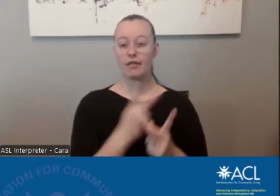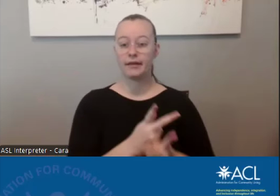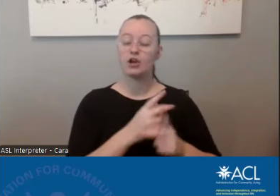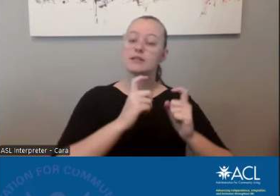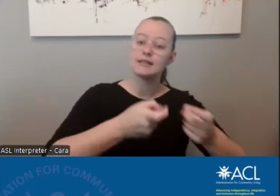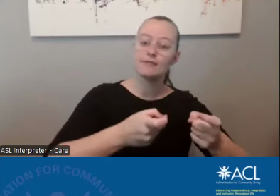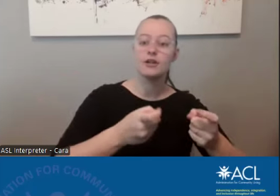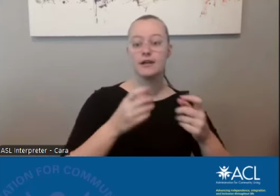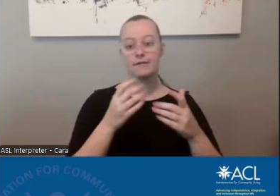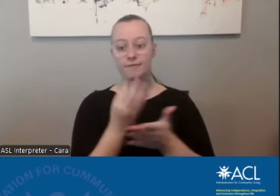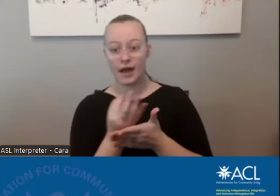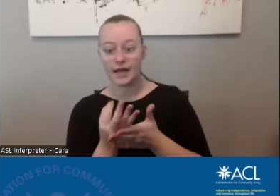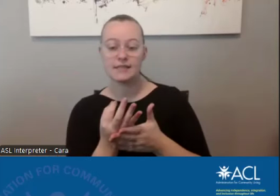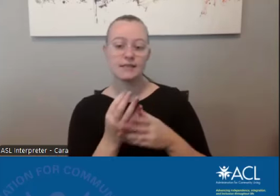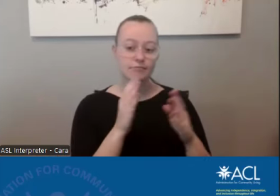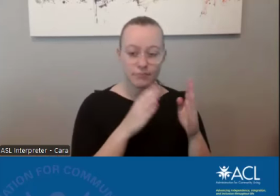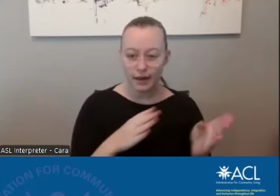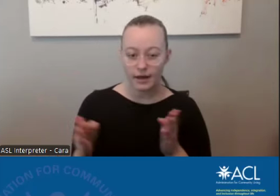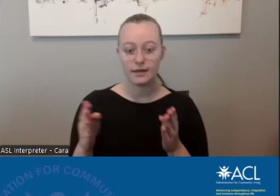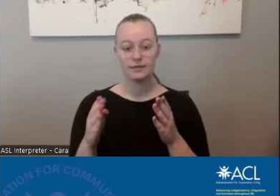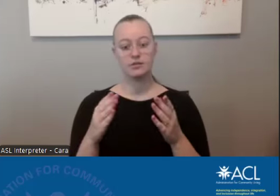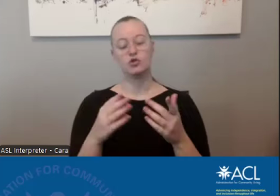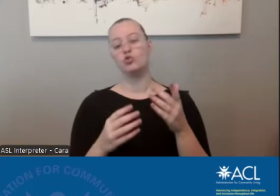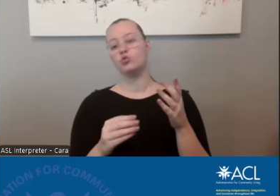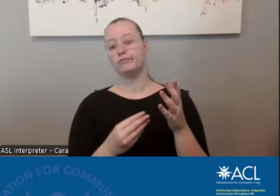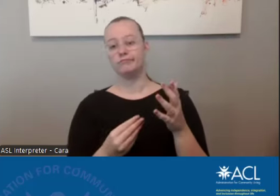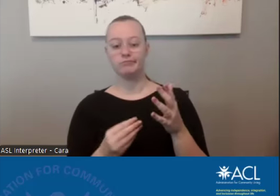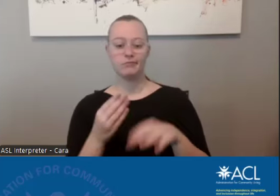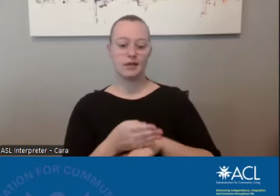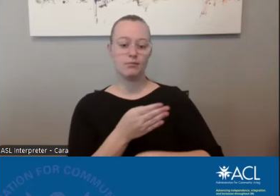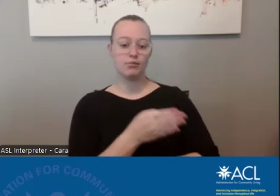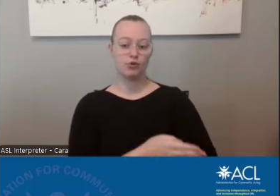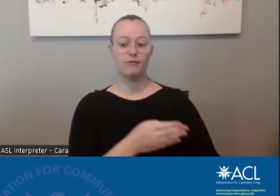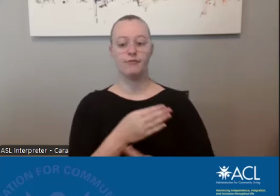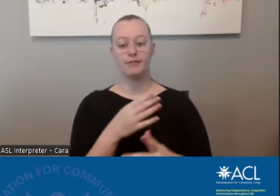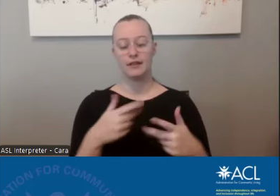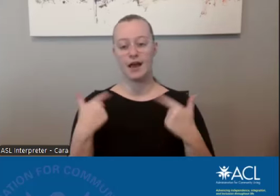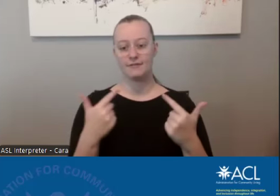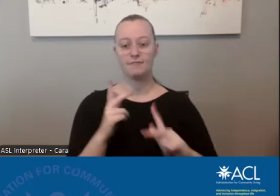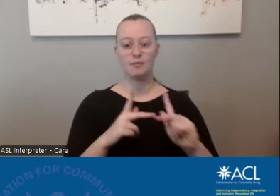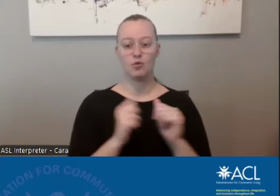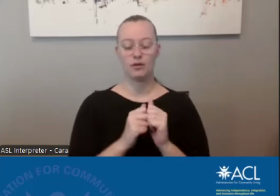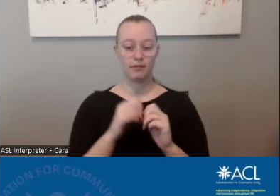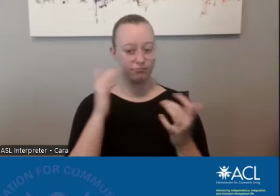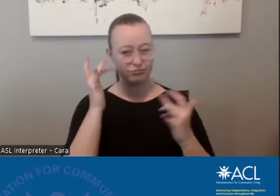strategies to improve the health and economic status of adults with chronic medical conditions, in particular mental